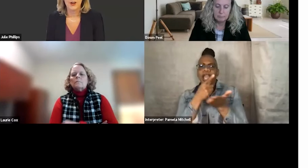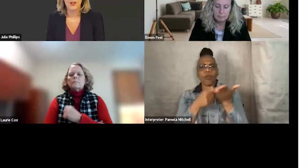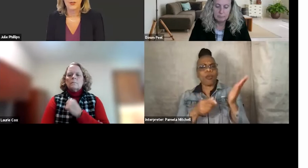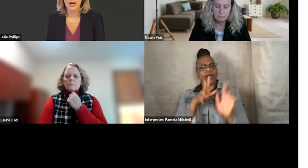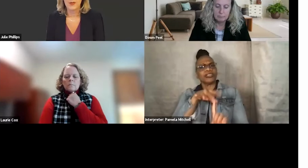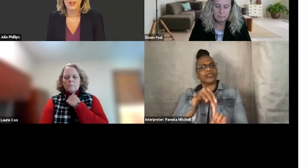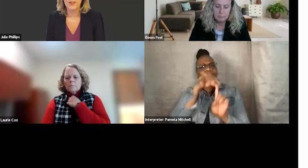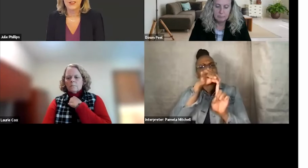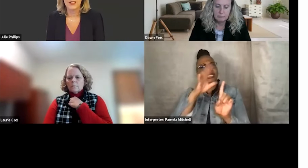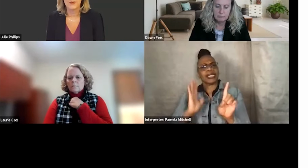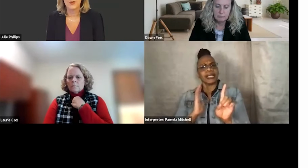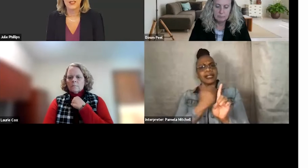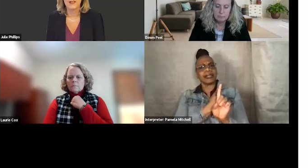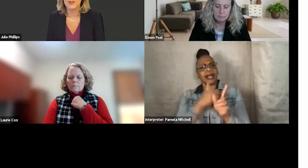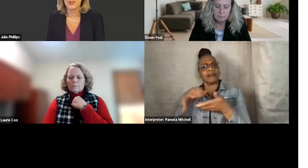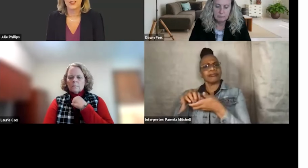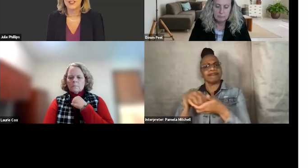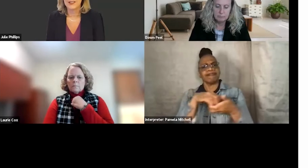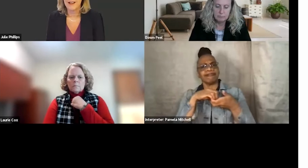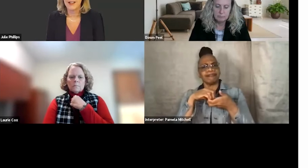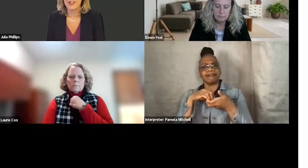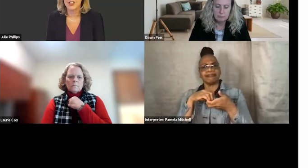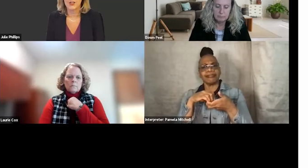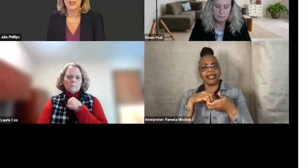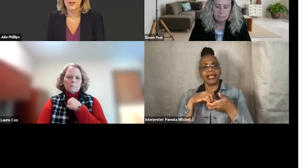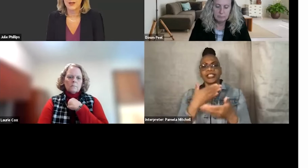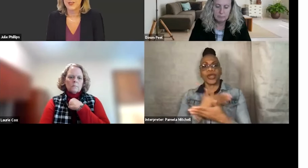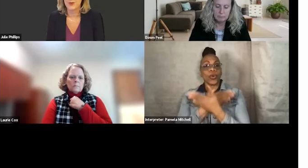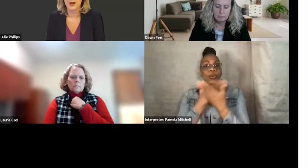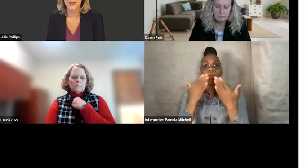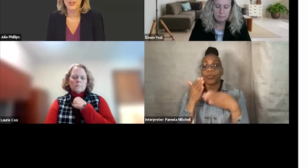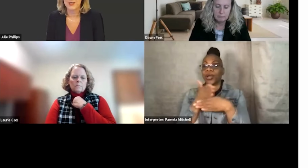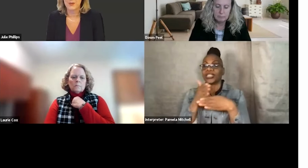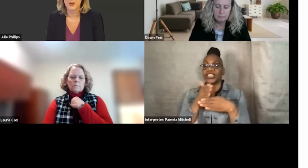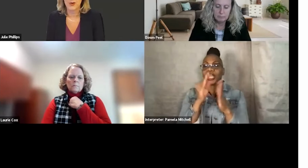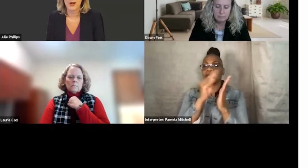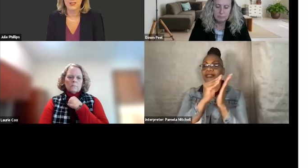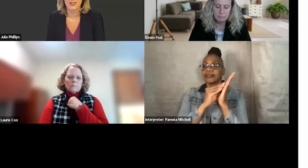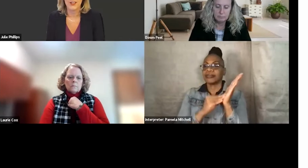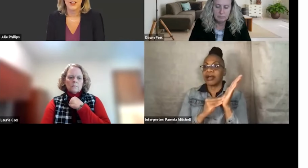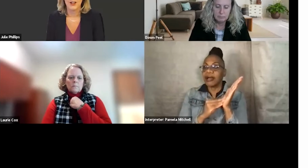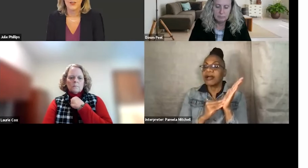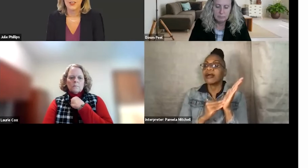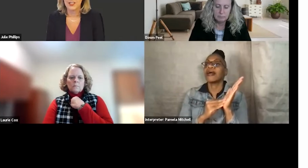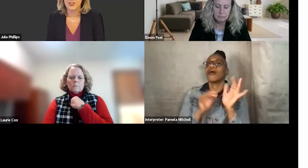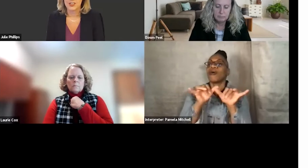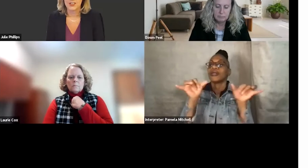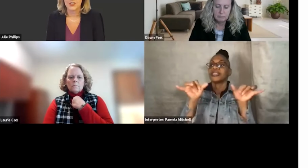our collaborative is that there is not a shared database or record system across all of these agencies.